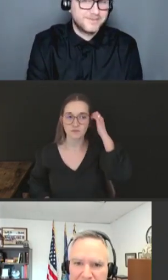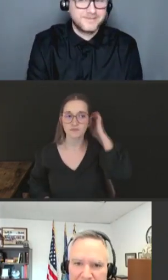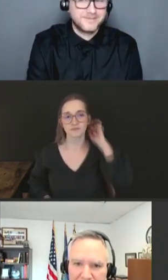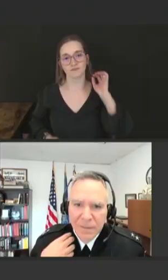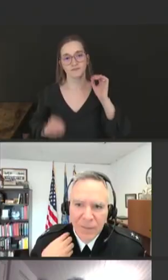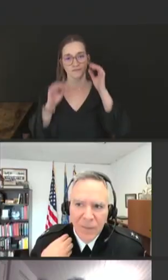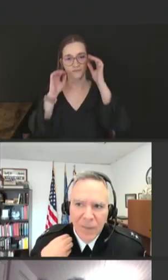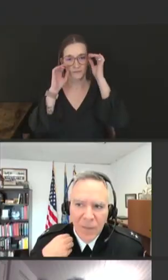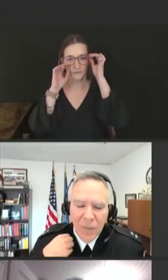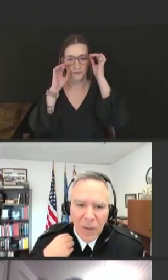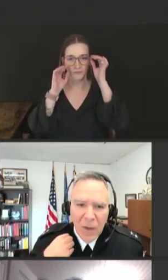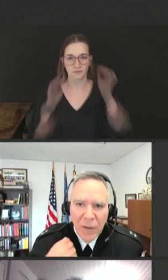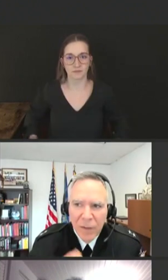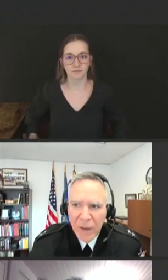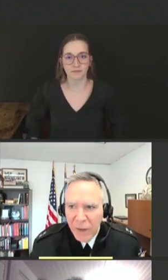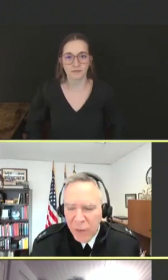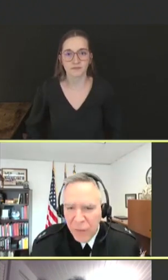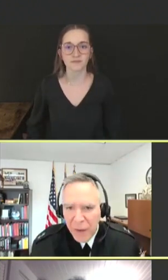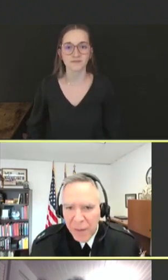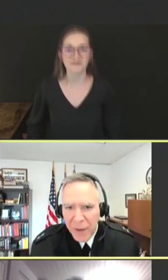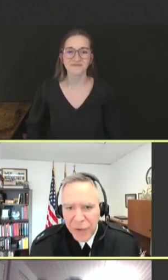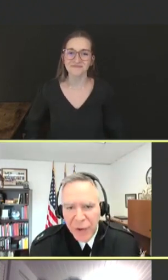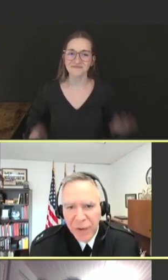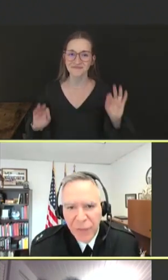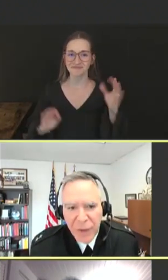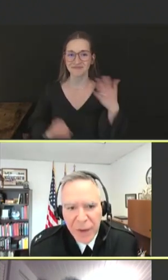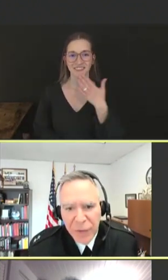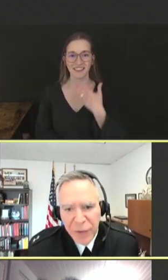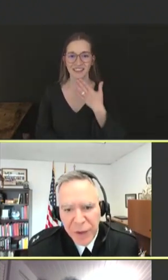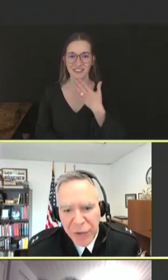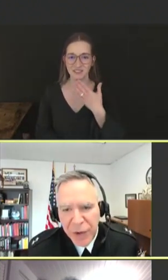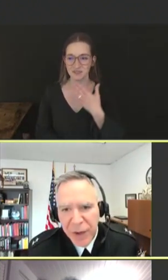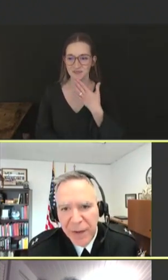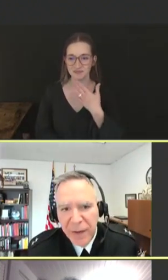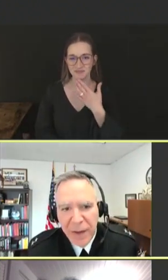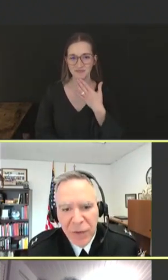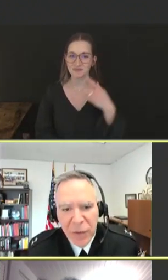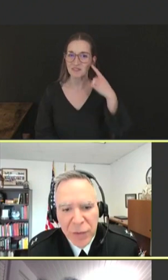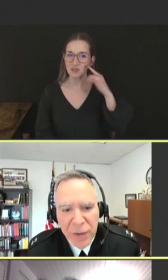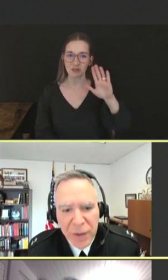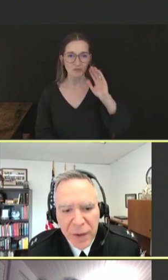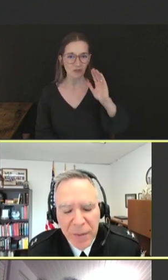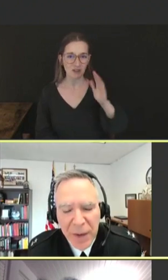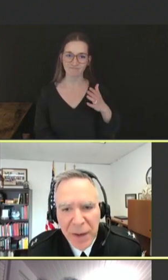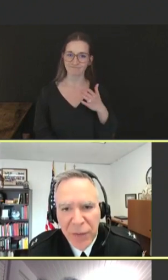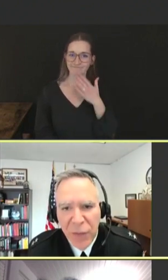Michael Iademarco: Thank you very much for the introduction, and thank you to the committee